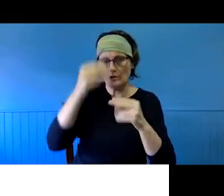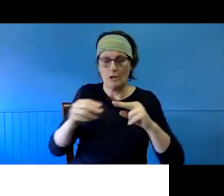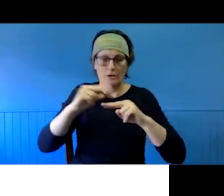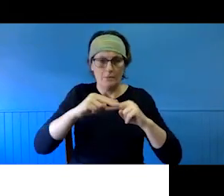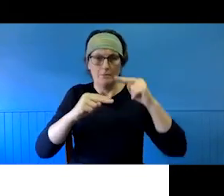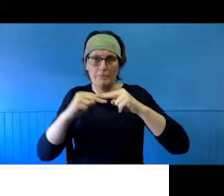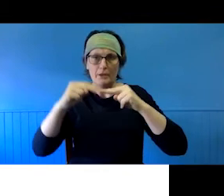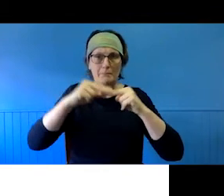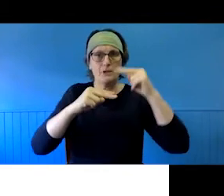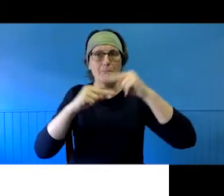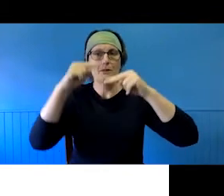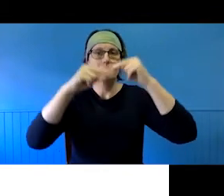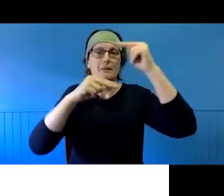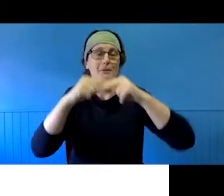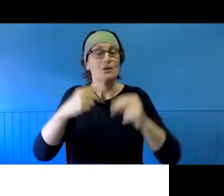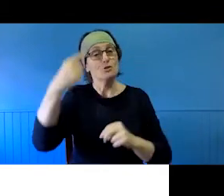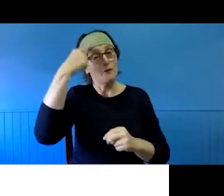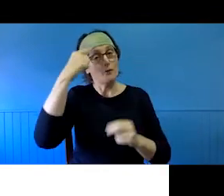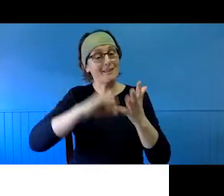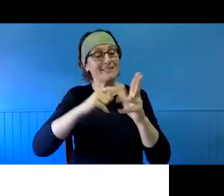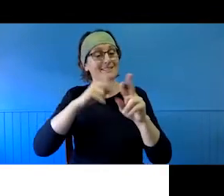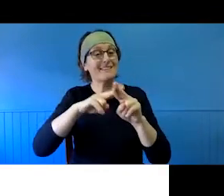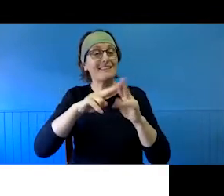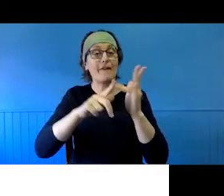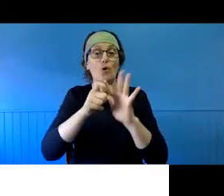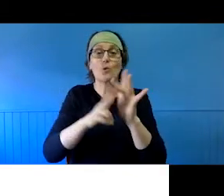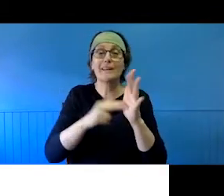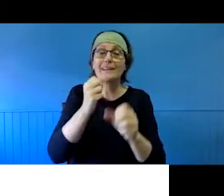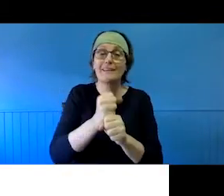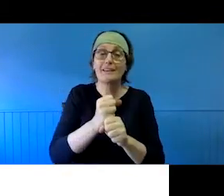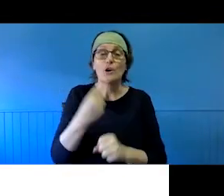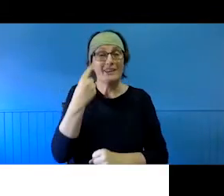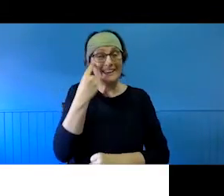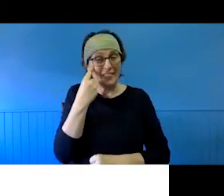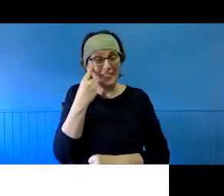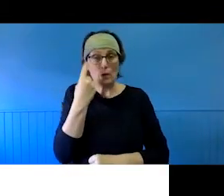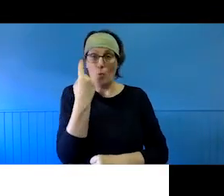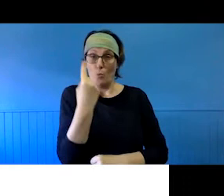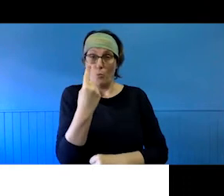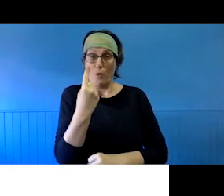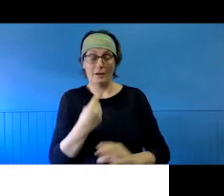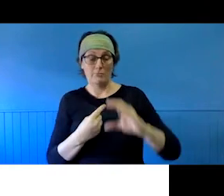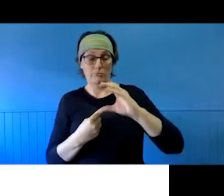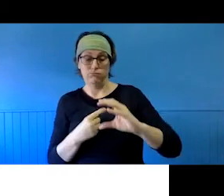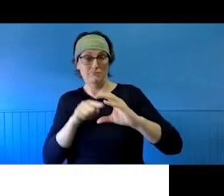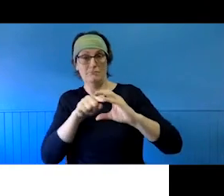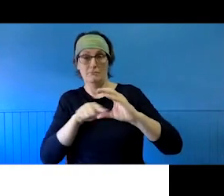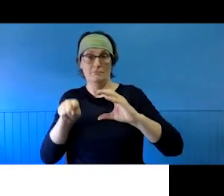If you think of scaffolding you can think of, perhaps, one little small building block that's fundamental and you're